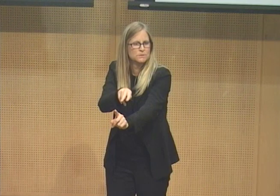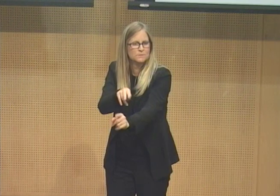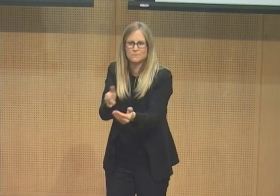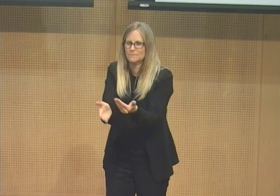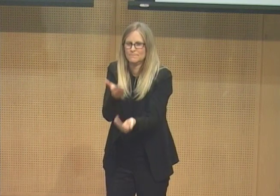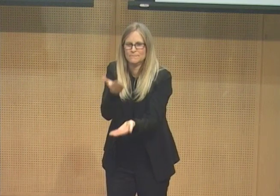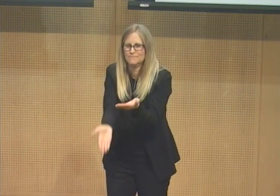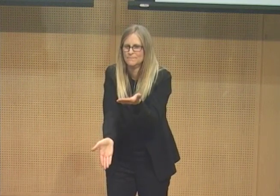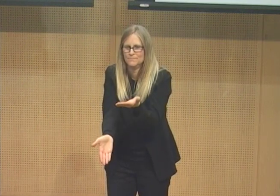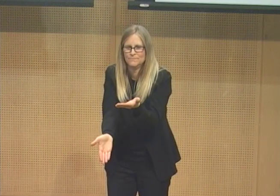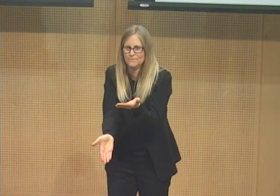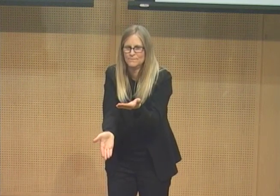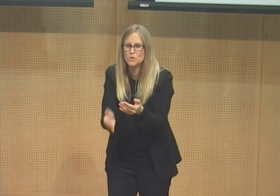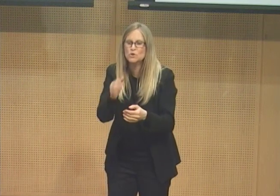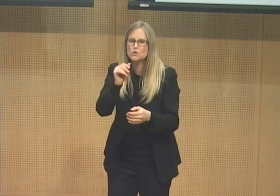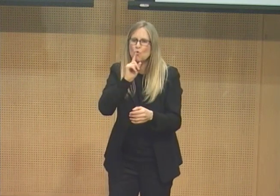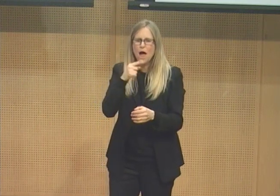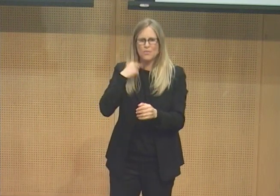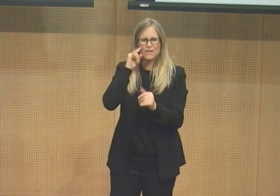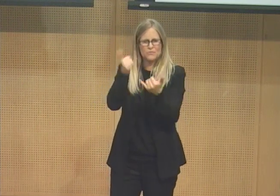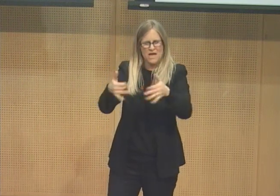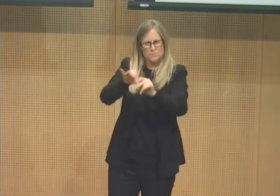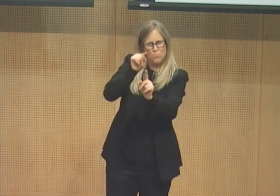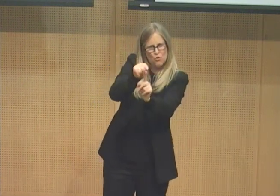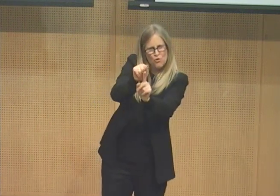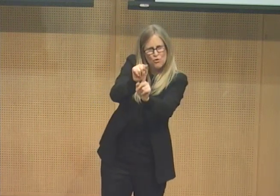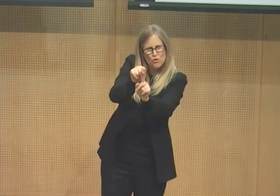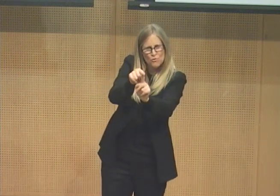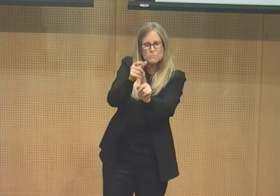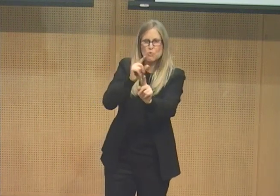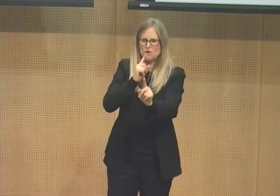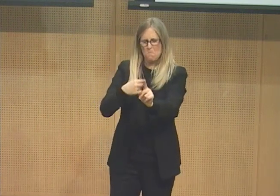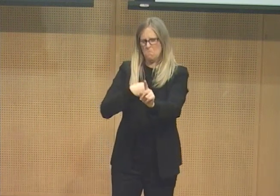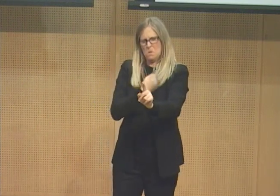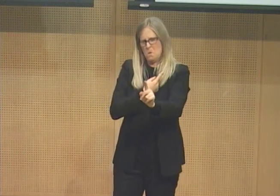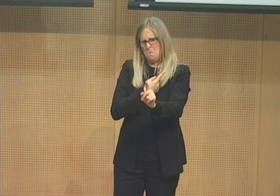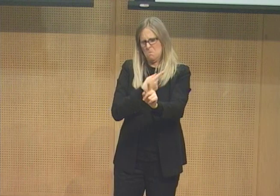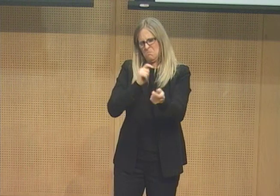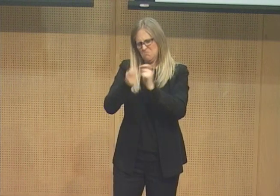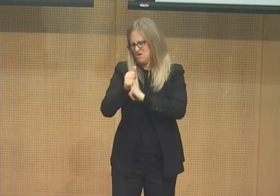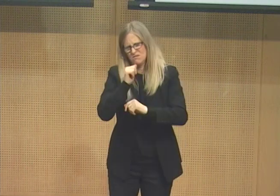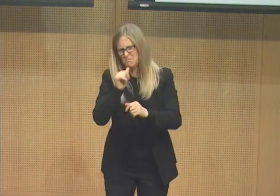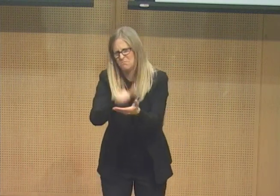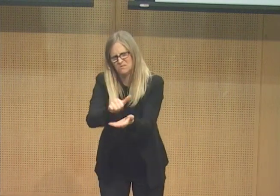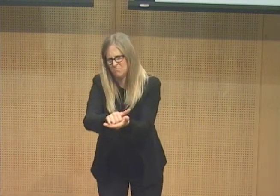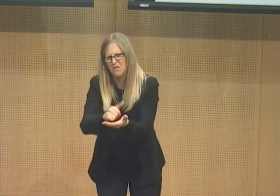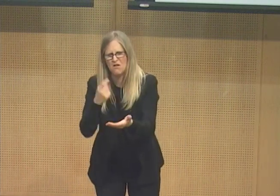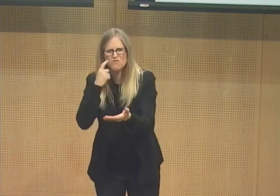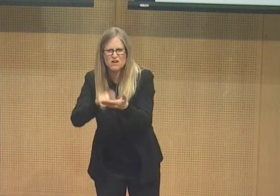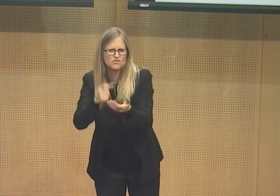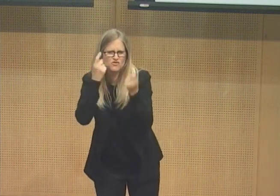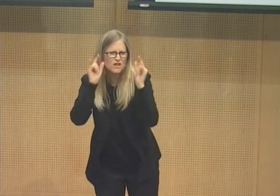is in combating and resisting the constructed image, so I alone can't make those changes.